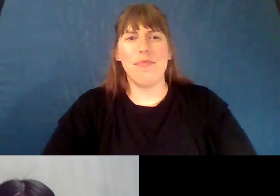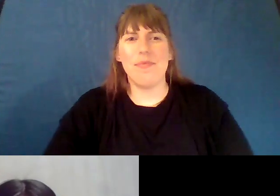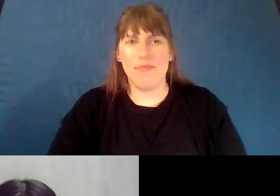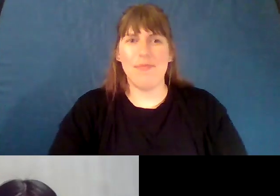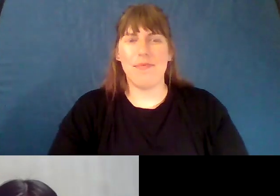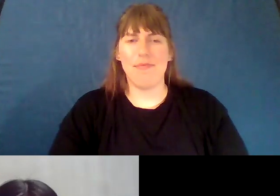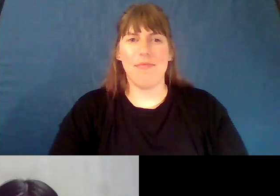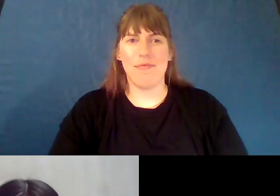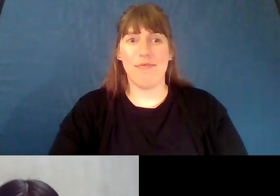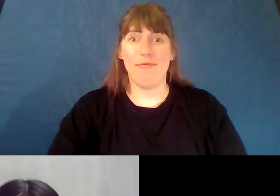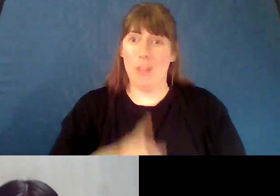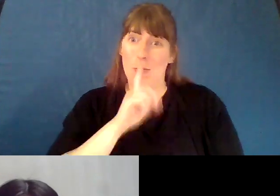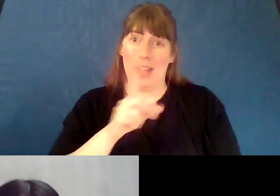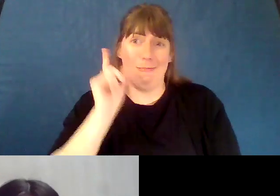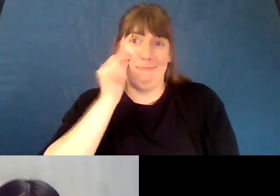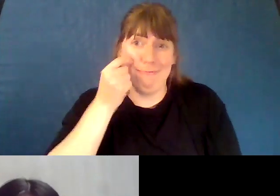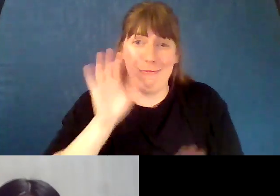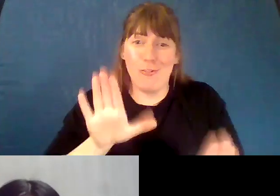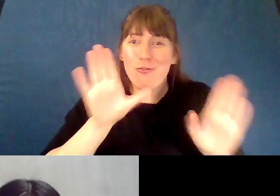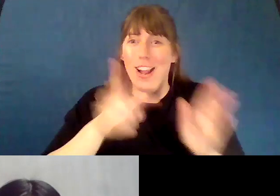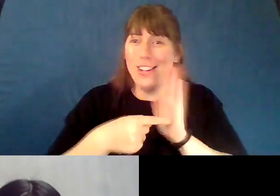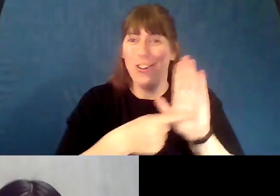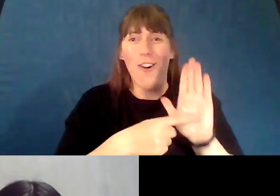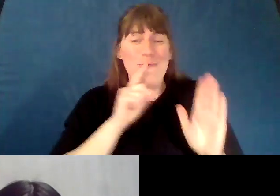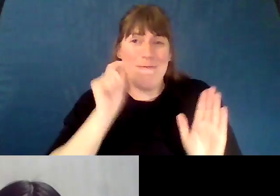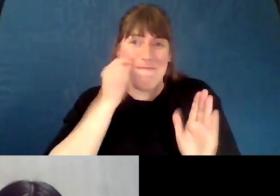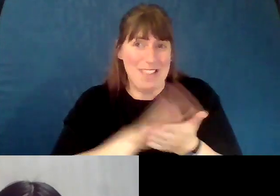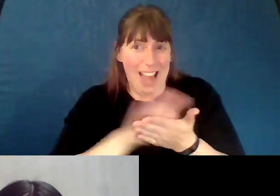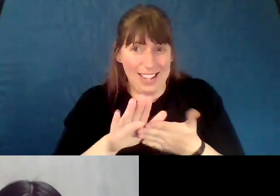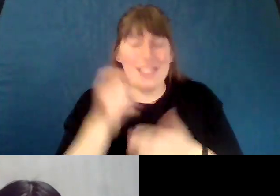a dope show right now. And like, that's all, that's all great. But at the end of the day,